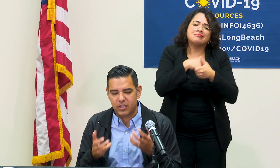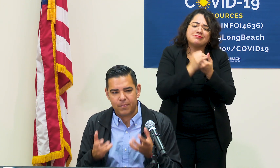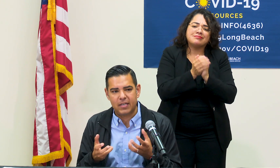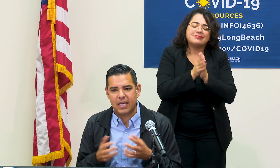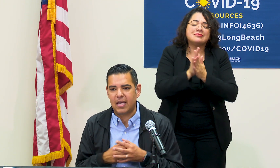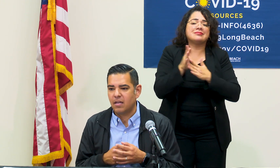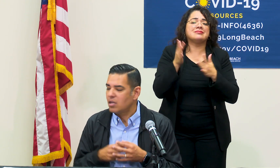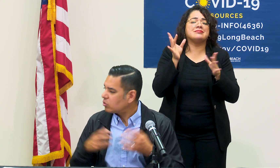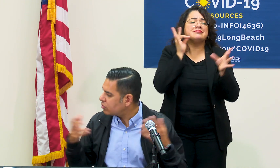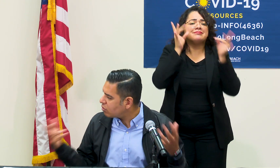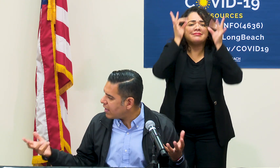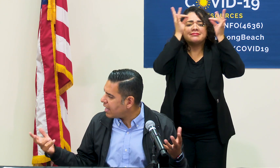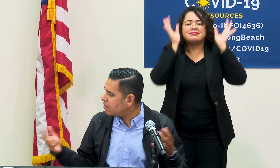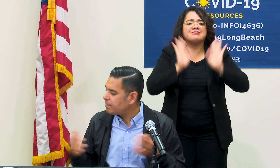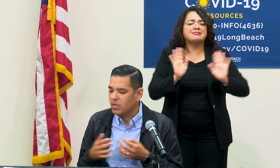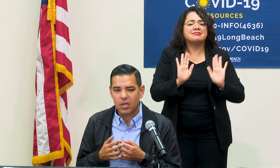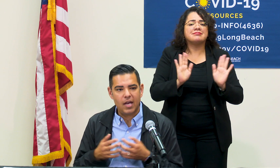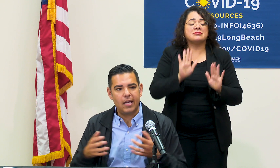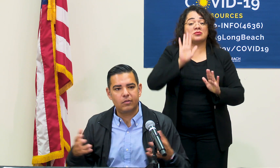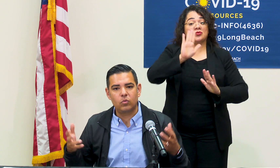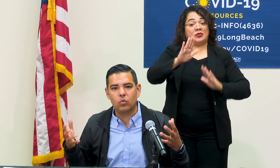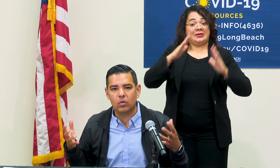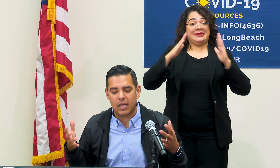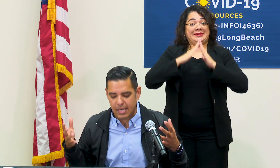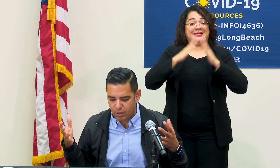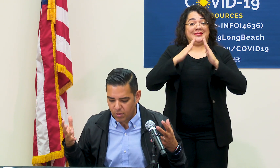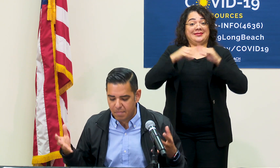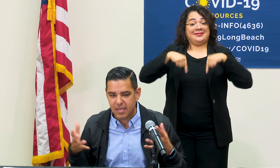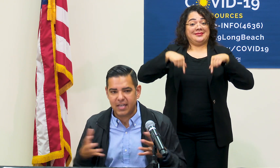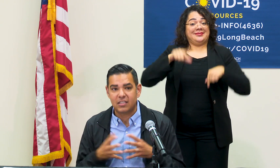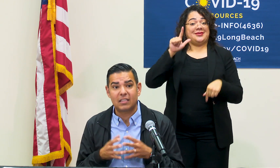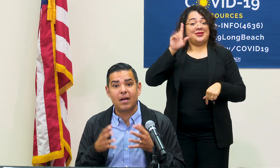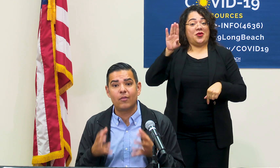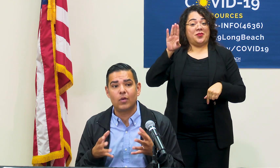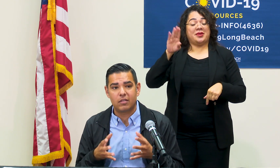que - Sudha - lock with a medic asset of a Hondo